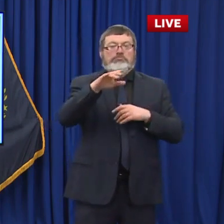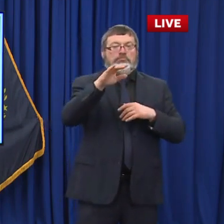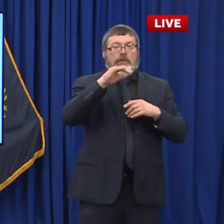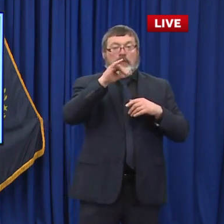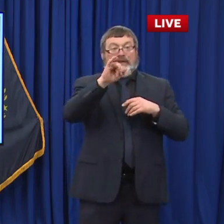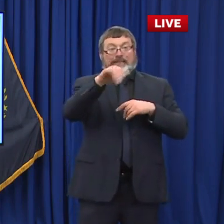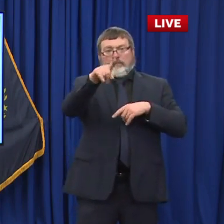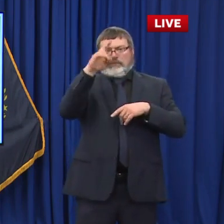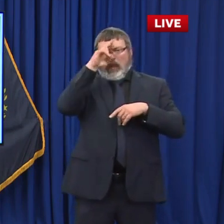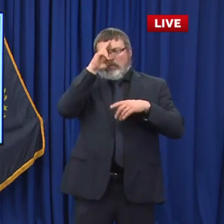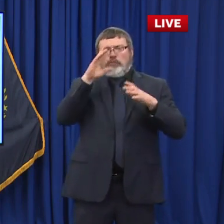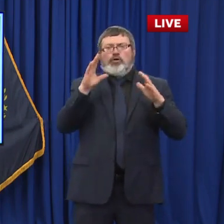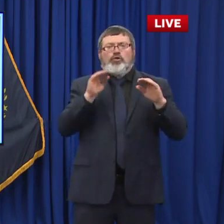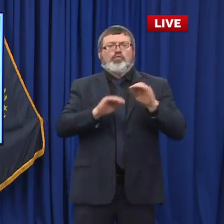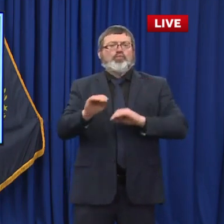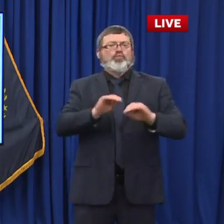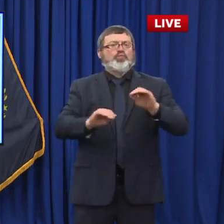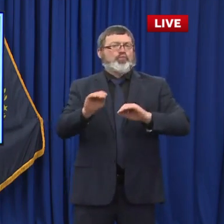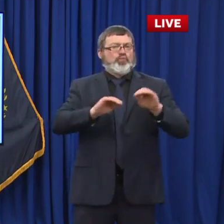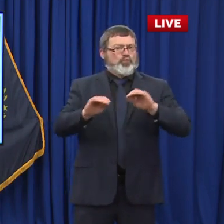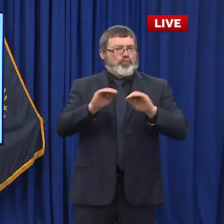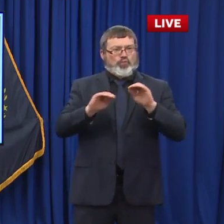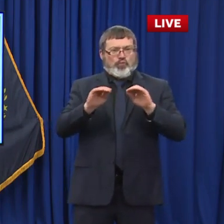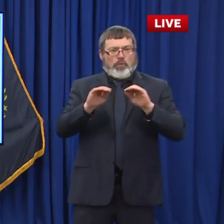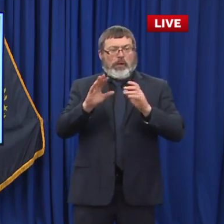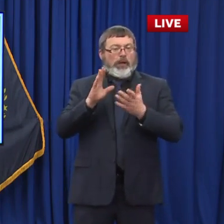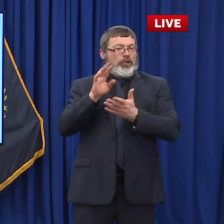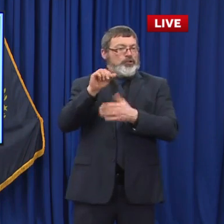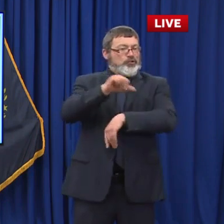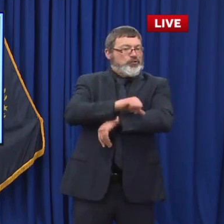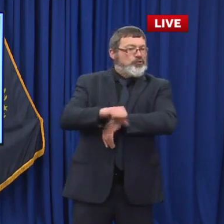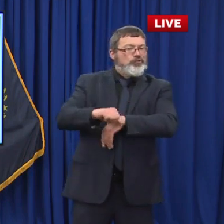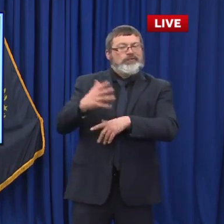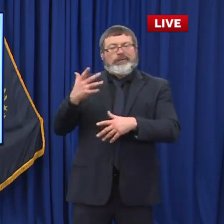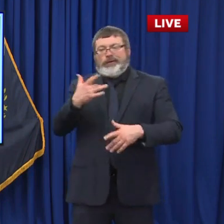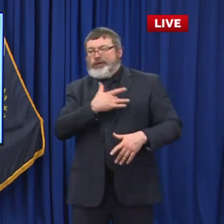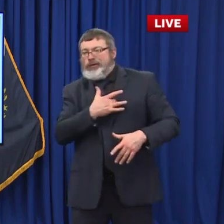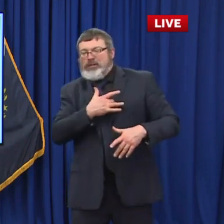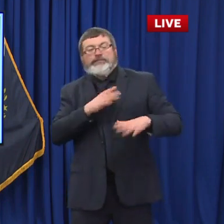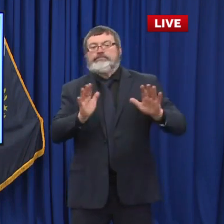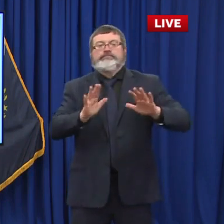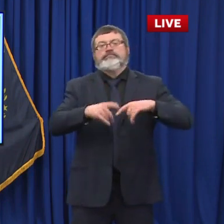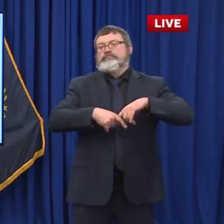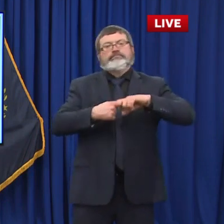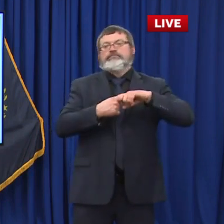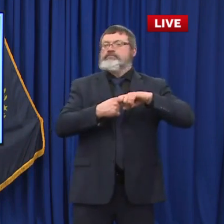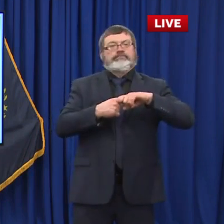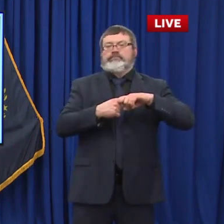A LOT OF HOSPITALS HAVE HAD TO GIVE UP ELECTIVE PROCEDURES, THOSE ARE THEIR MONEYMAKERS.